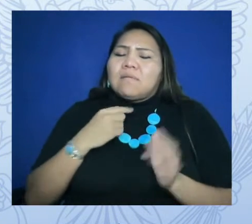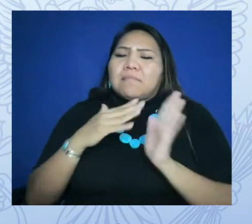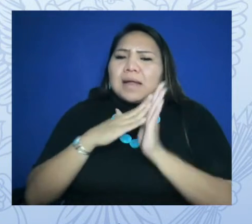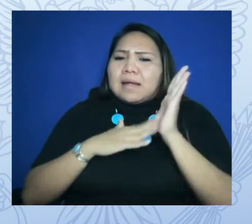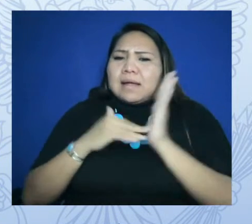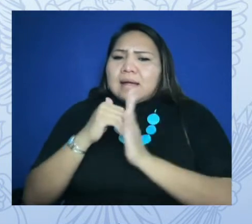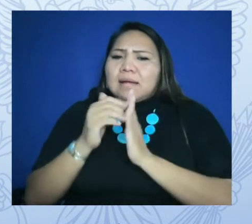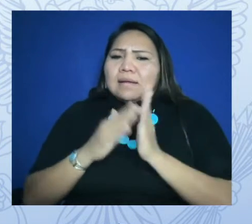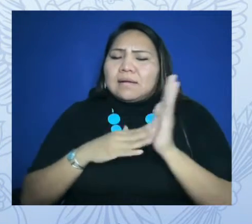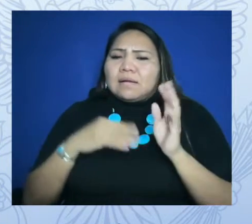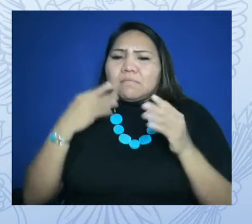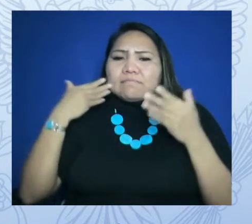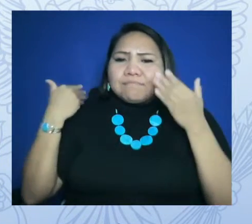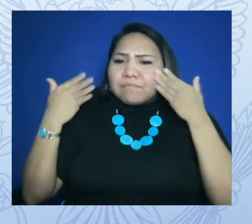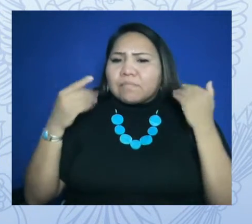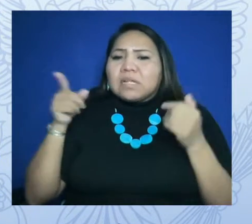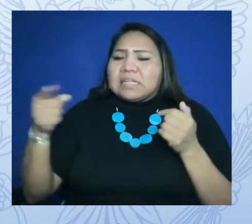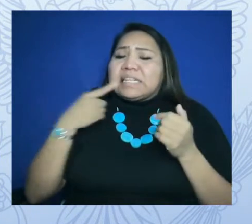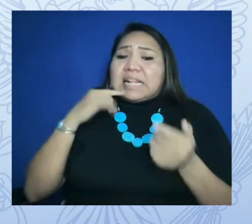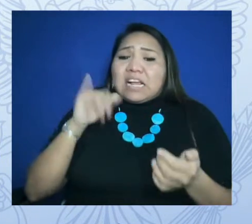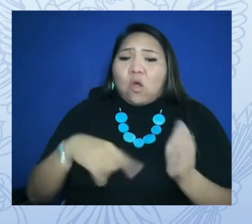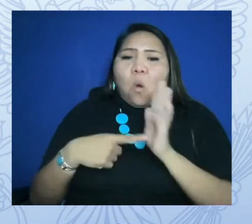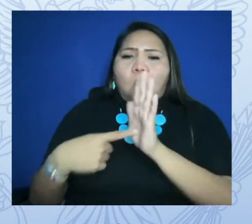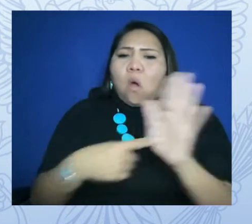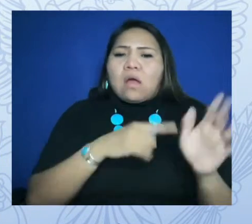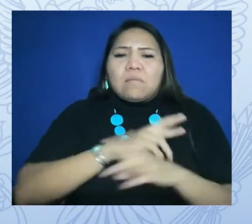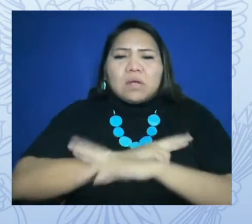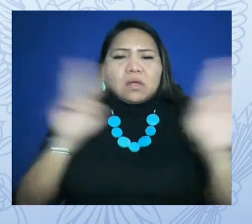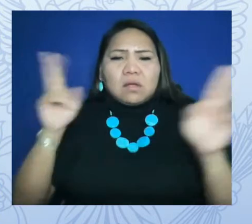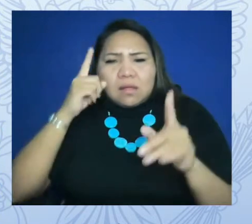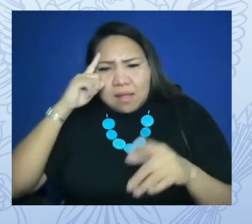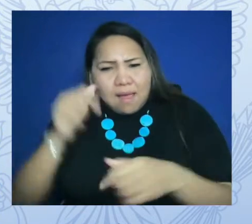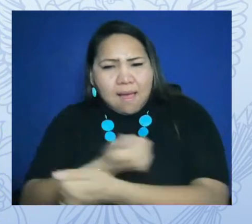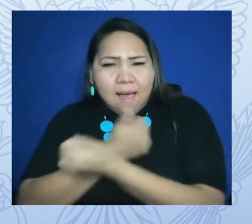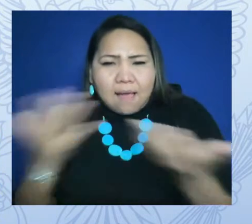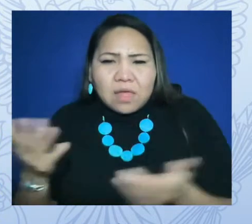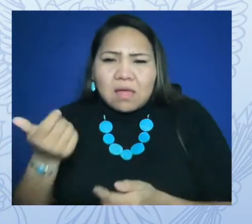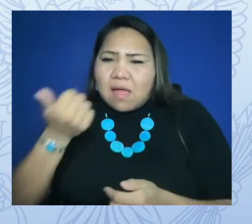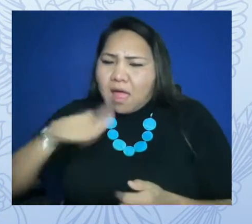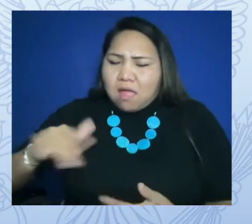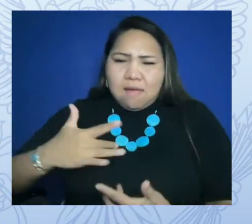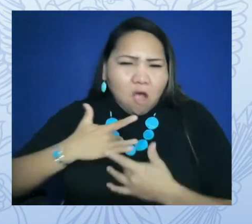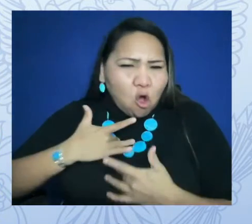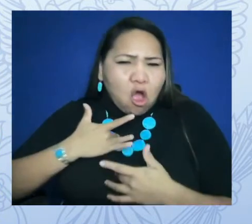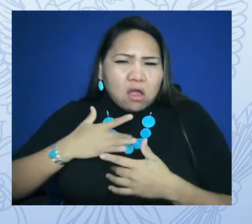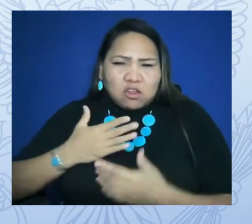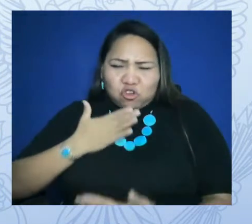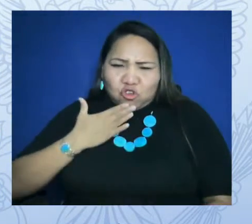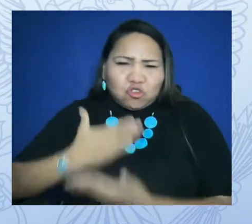“that you are ready for anything, that your heart is good, that you're going to fight for your family.